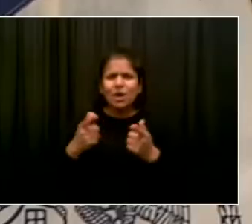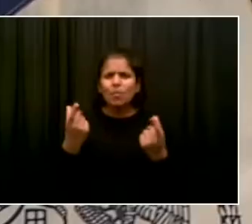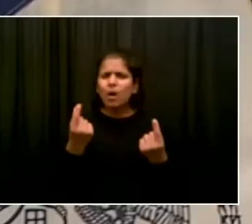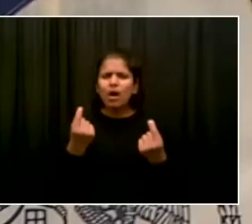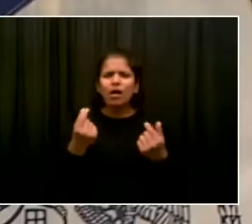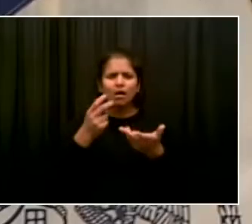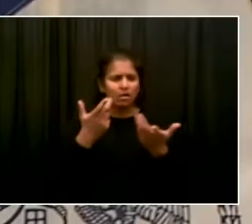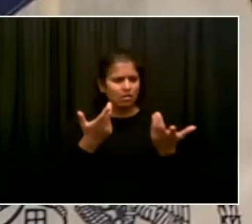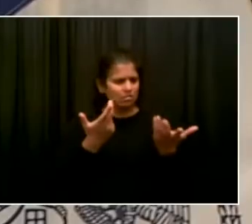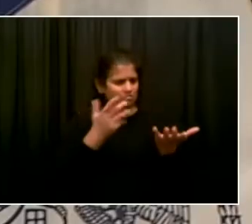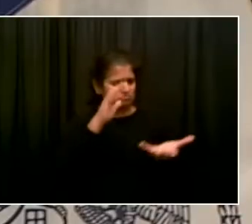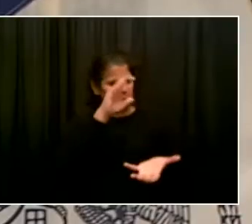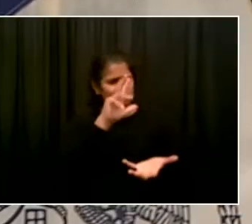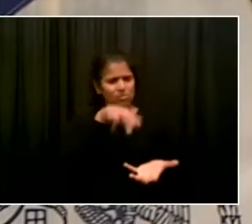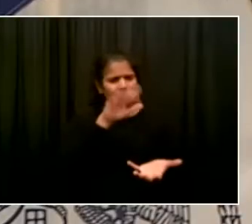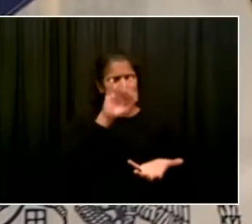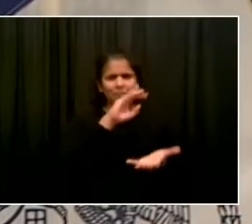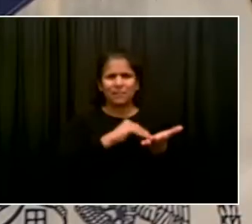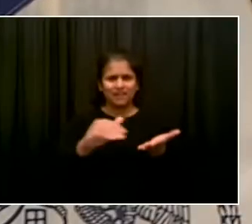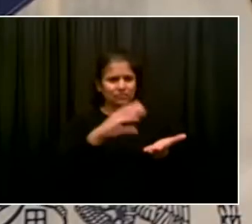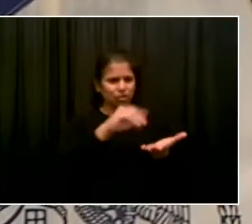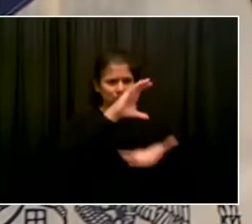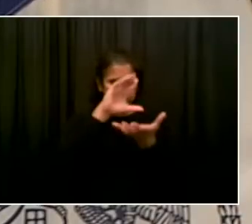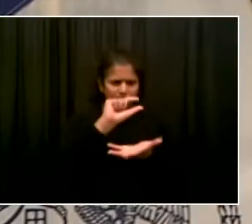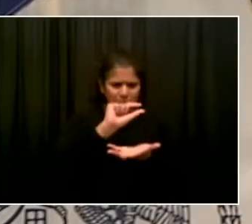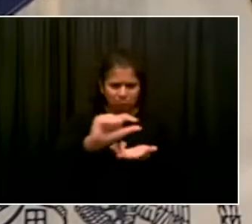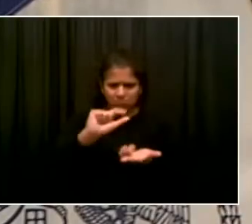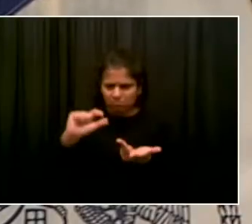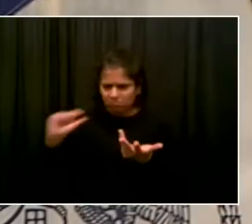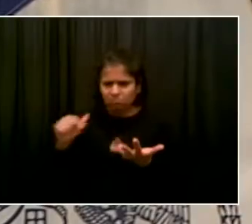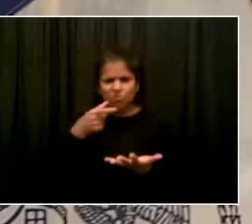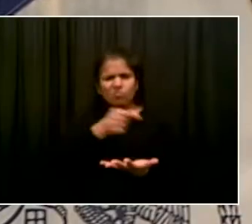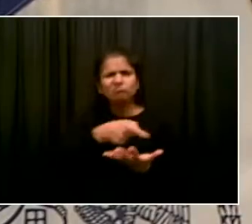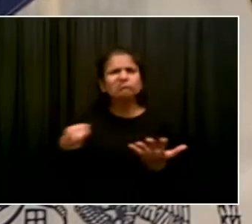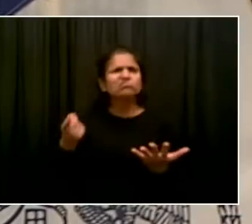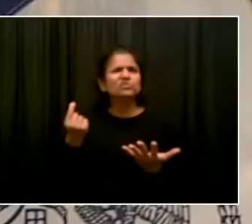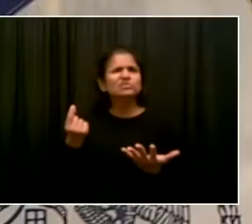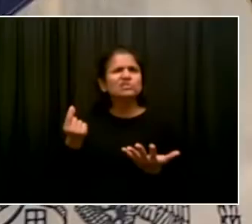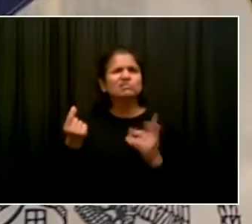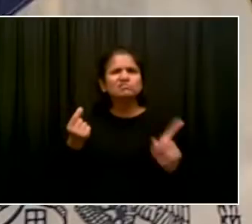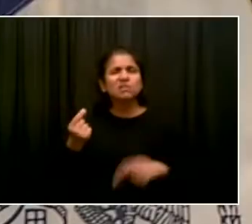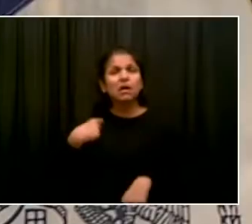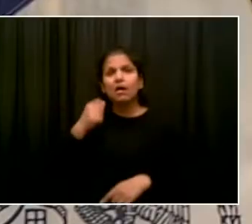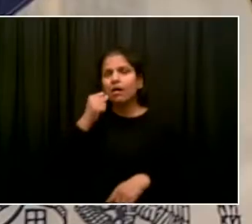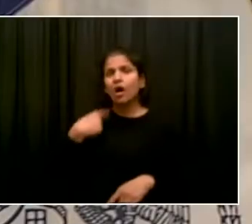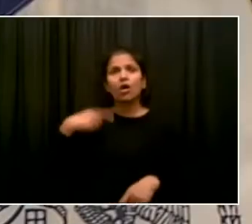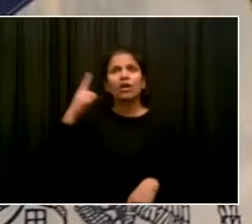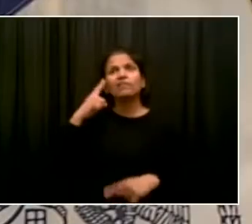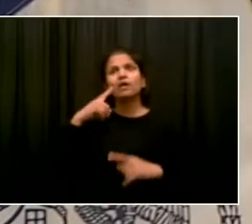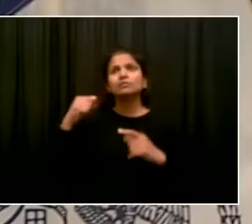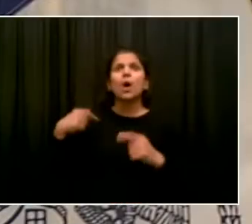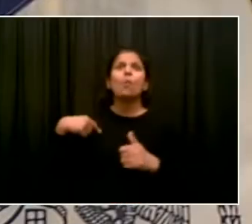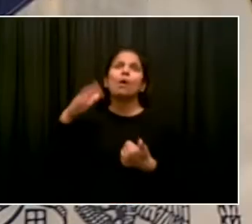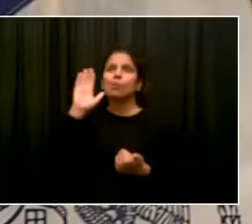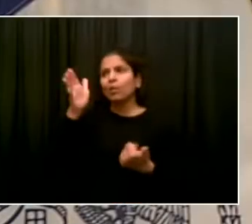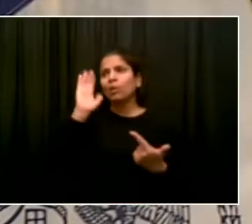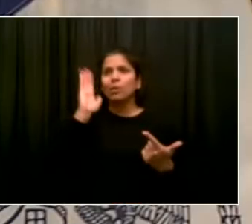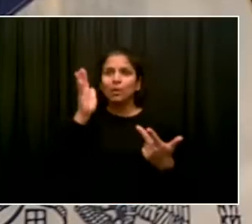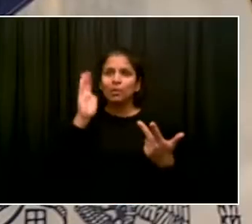FREHIGTN AD THE BLUE HIGHWAY, ALLOCATING MONEY MORE SUSTAINABLE DELIVERIES. WHAT OF TE H SPECIFICS? I THINK I'VE HEARD THIS